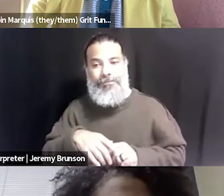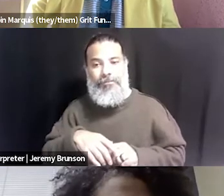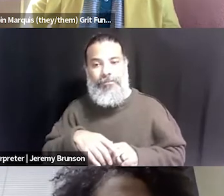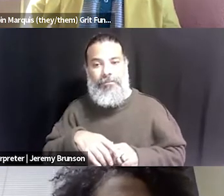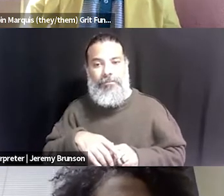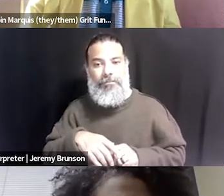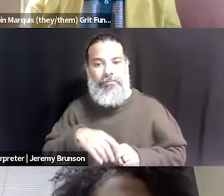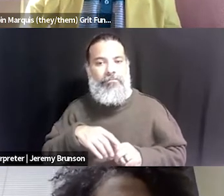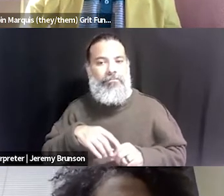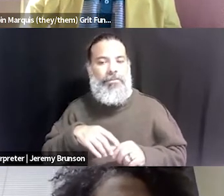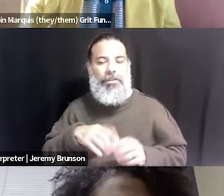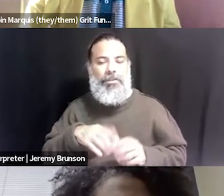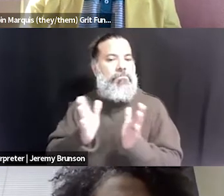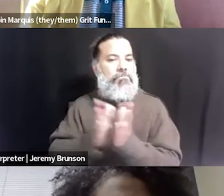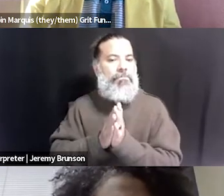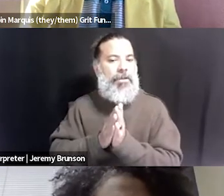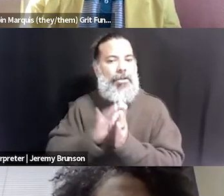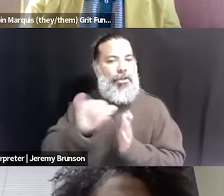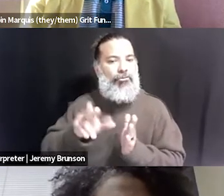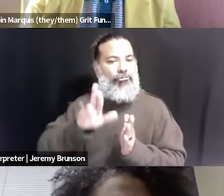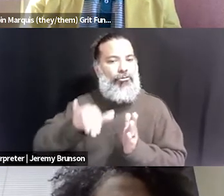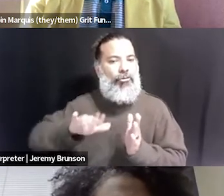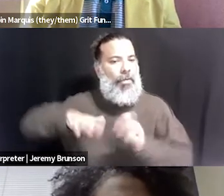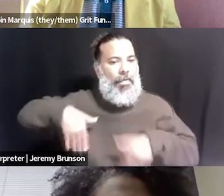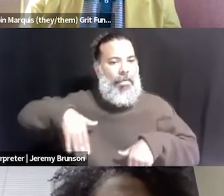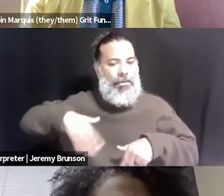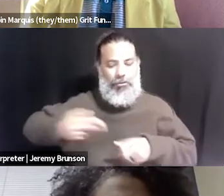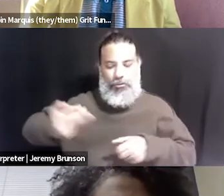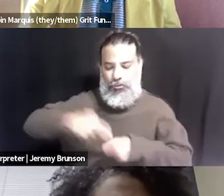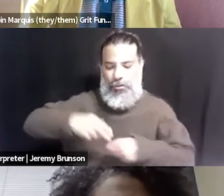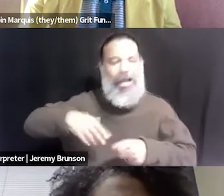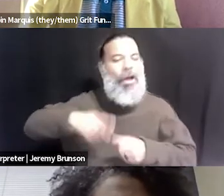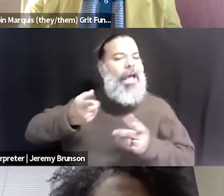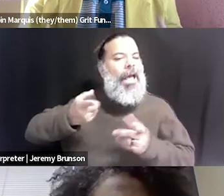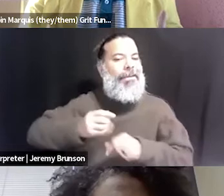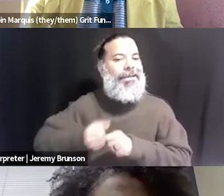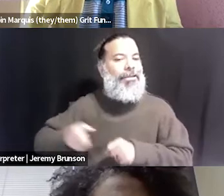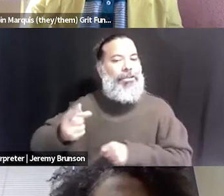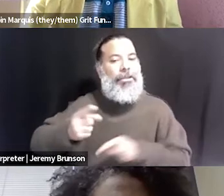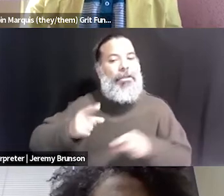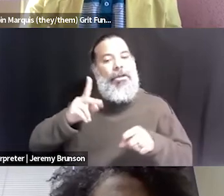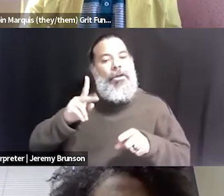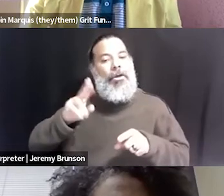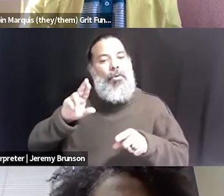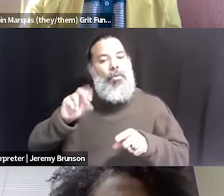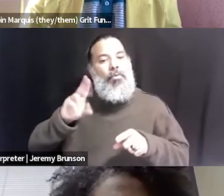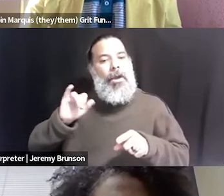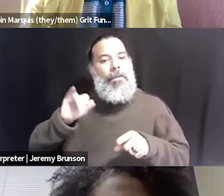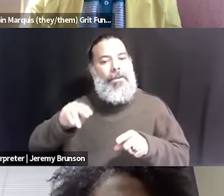That will happen in the beginning of next year. I'll post a link in the chat.